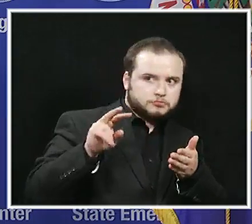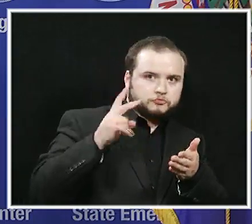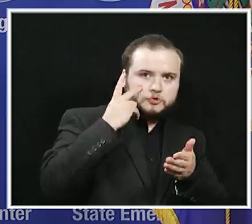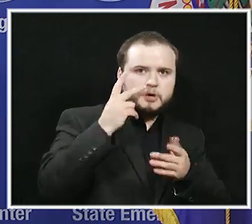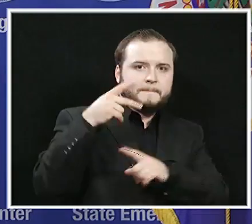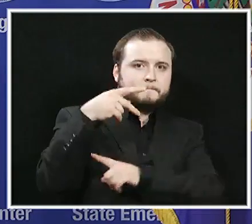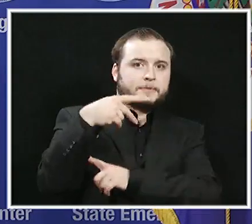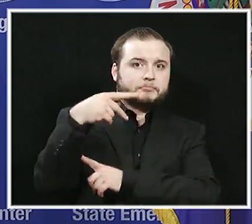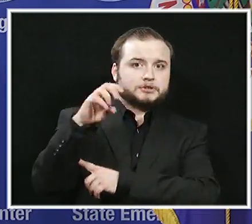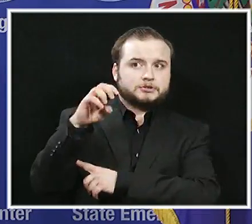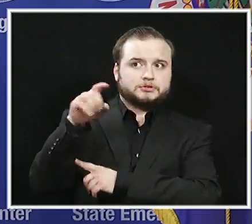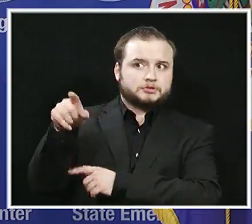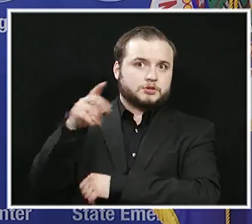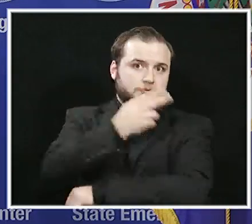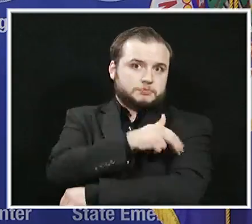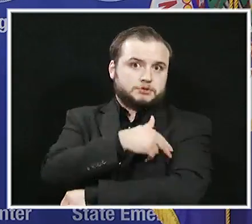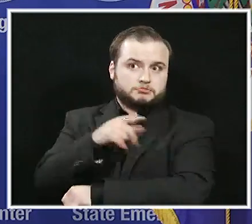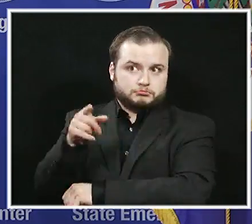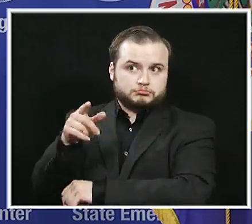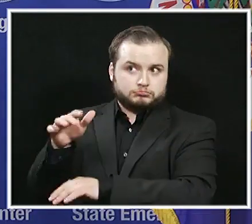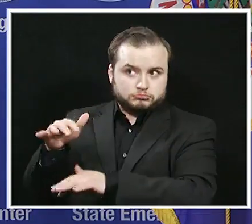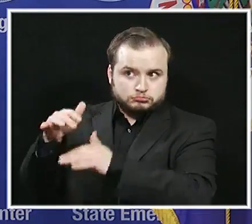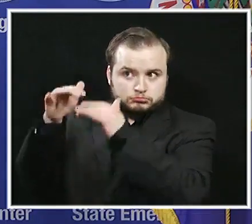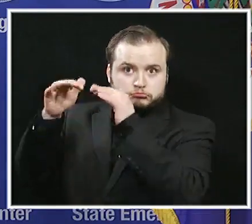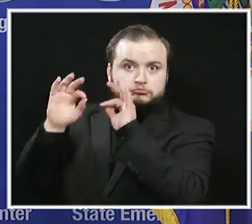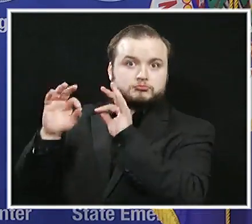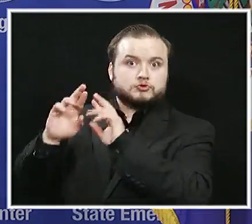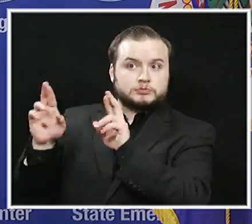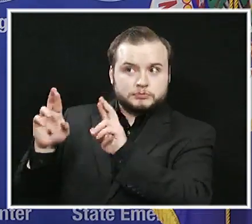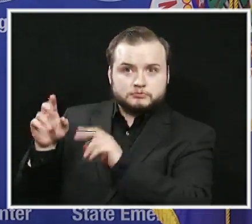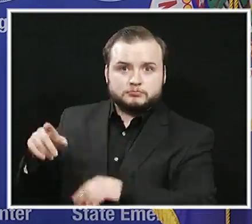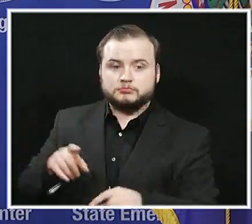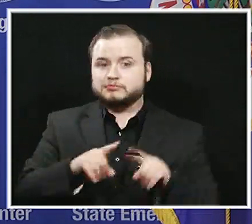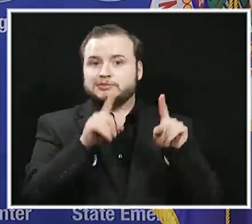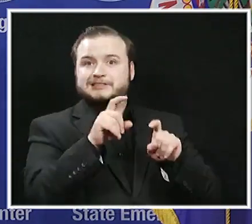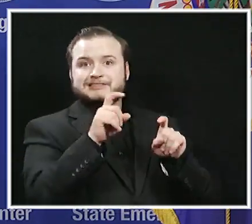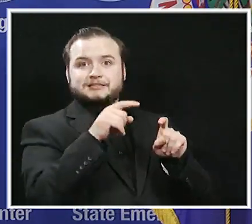chunks. So I think this next two weeks, I saw the PPE and